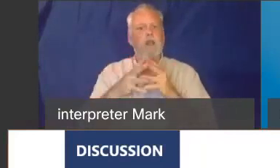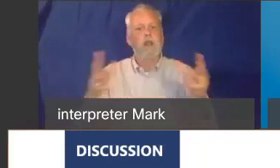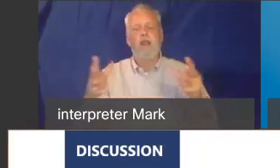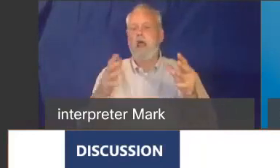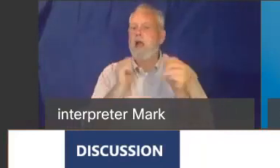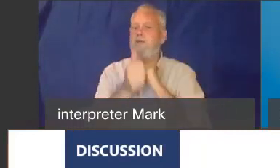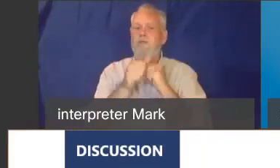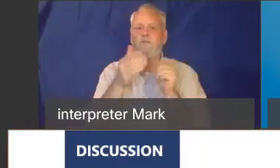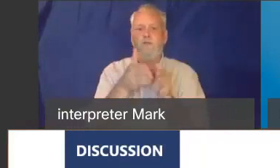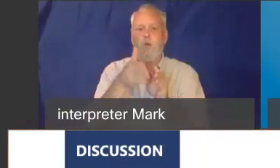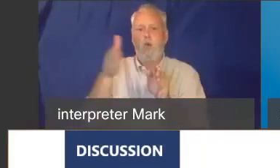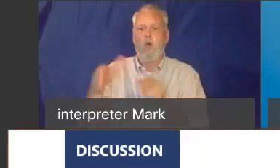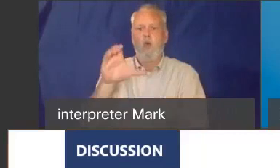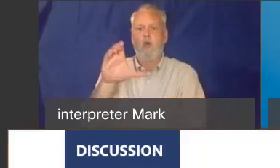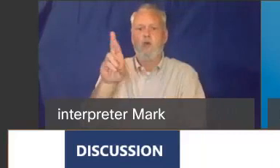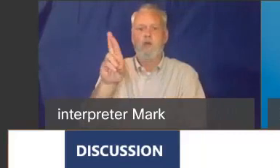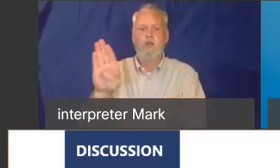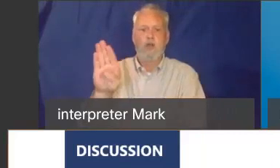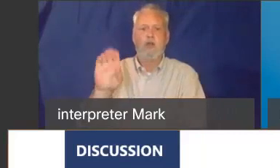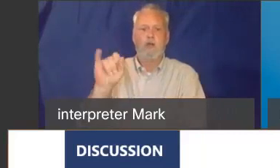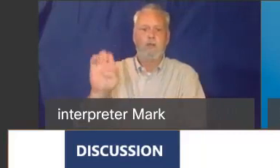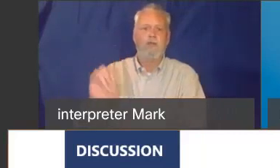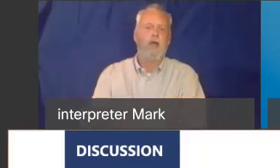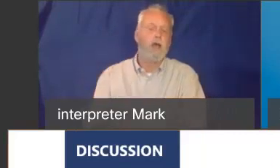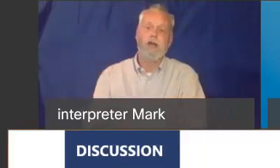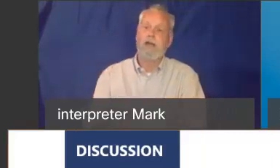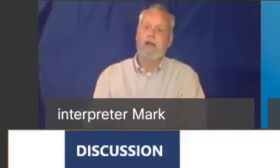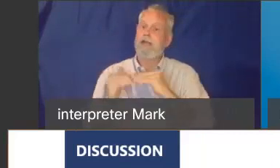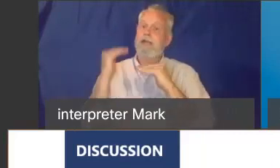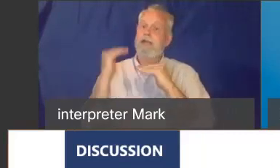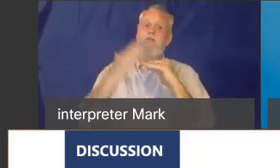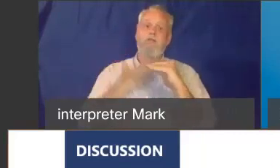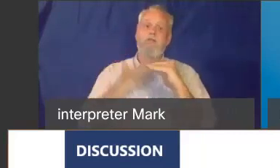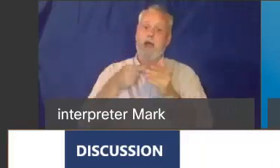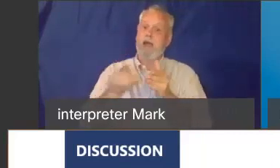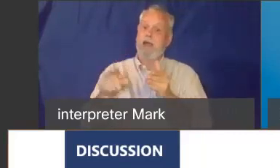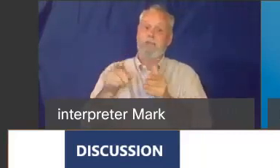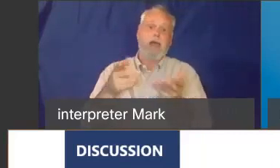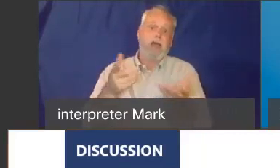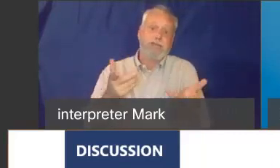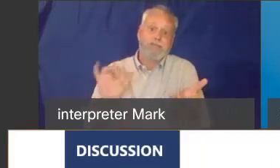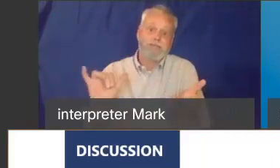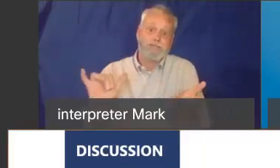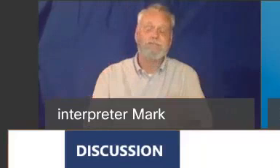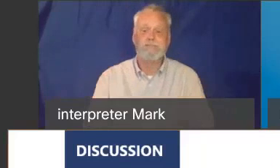And it's, it's, you know, it's above my pay grade as well, but we're, we're doing our best to try to.